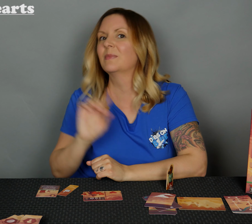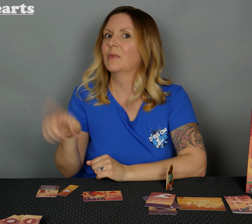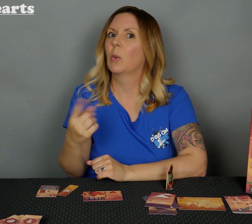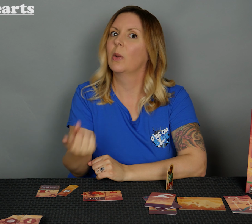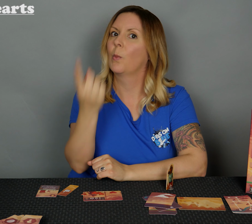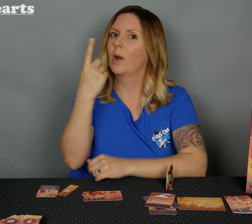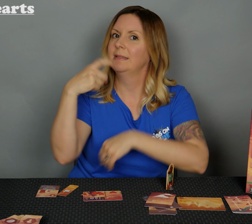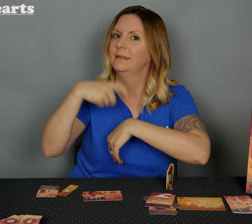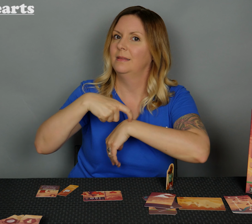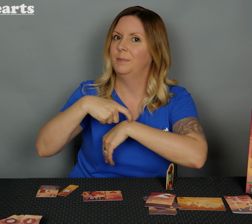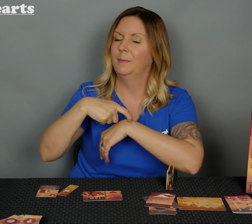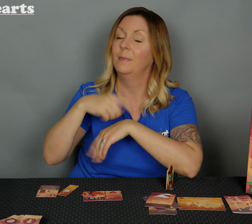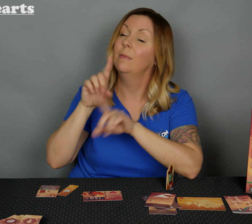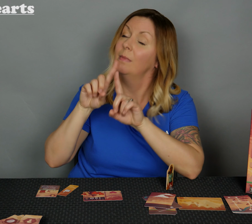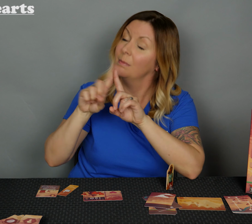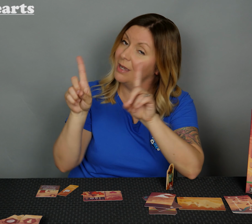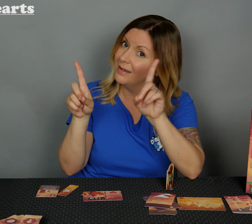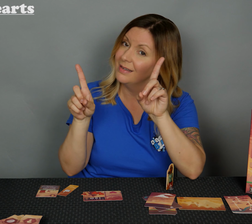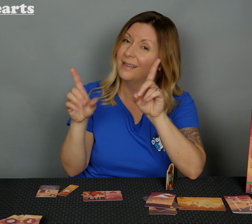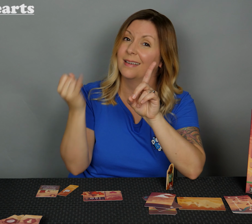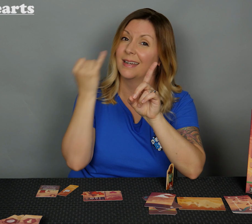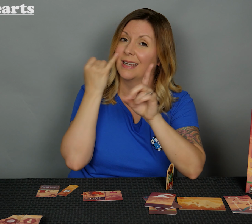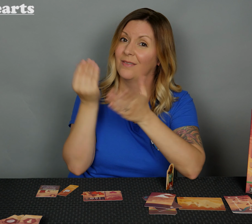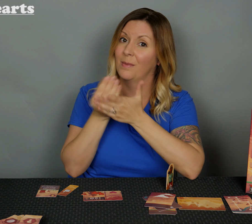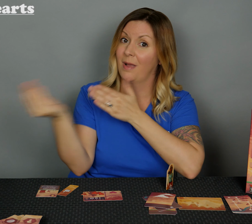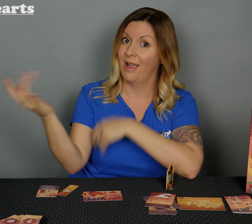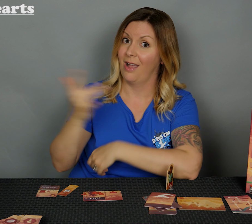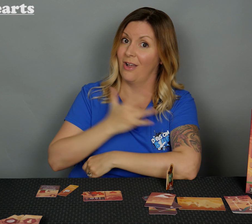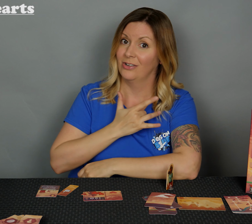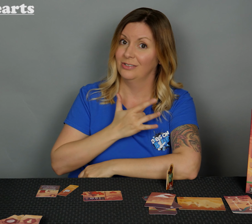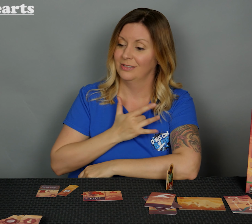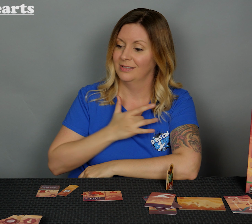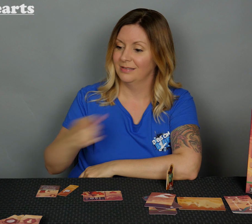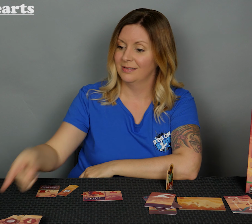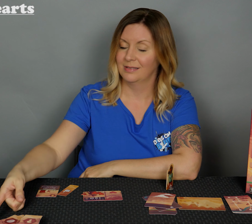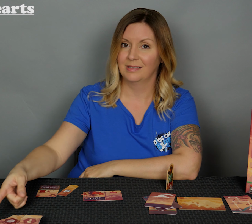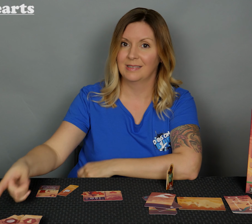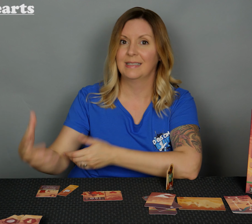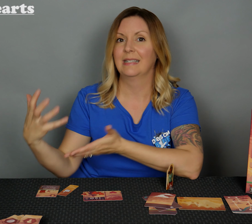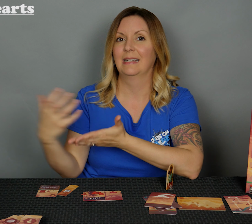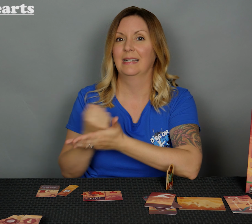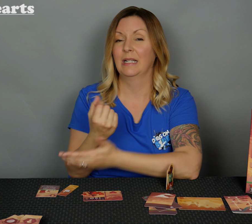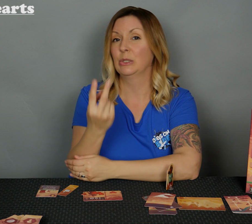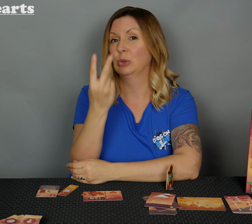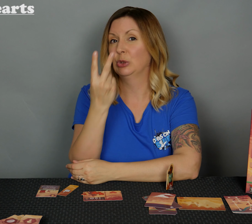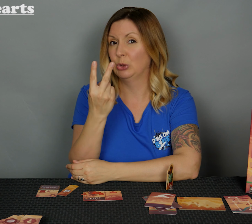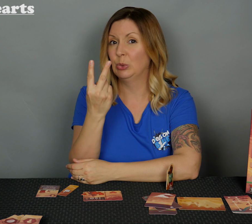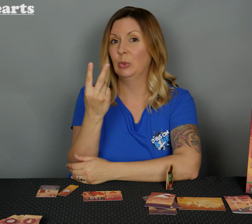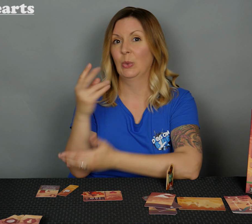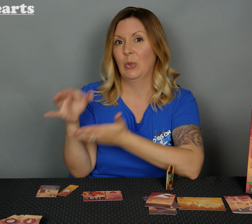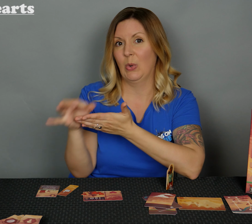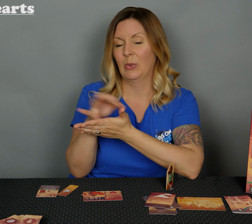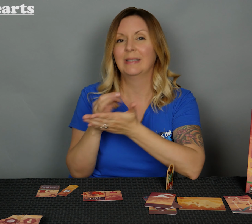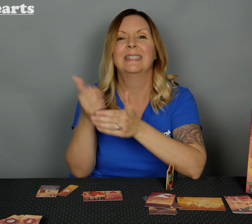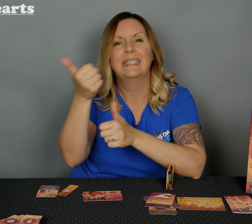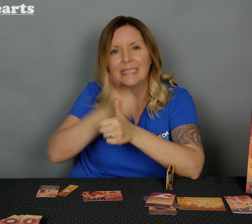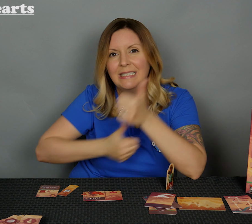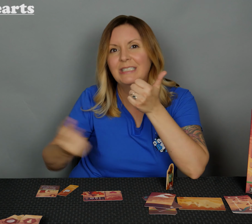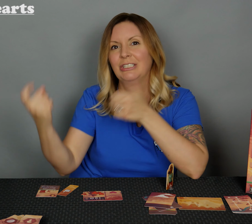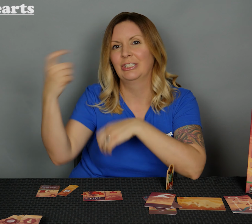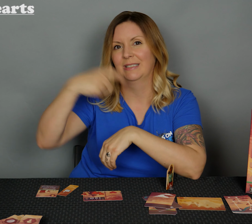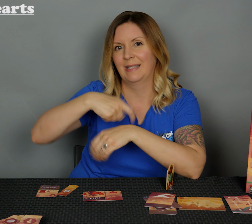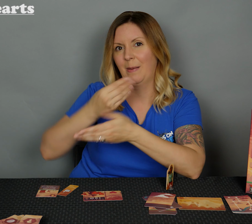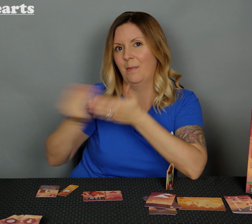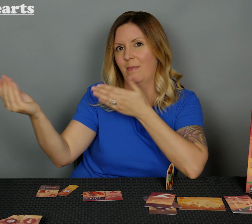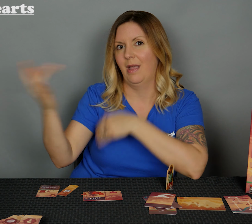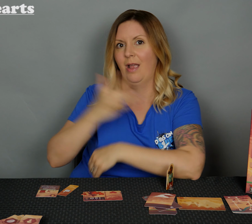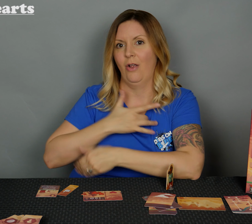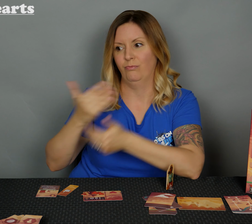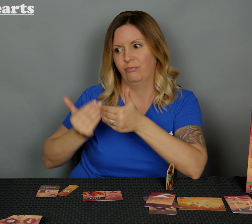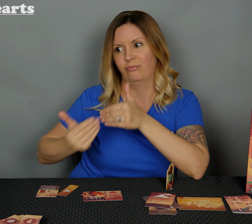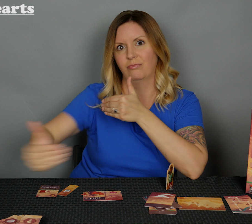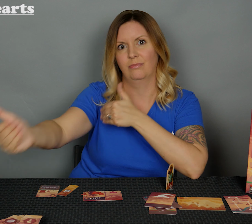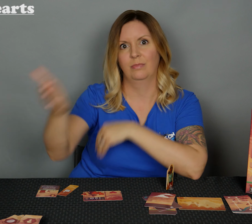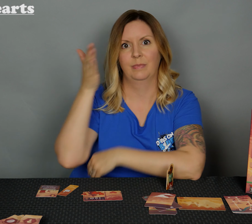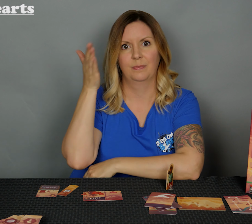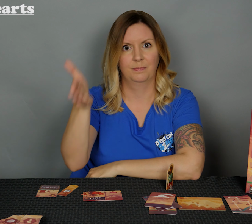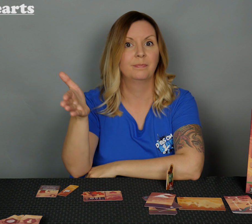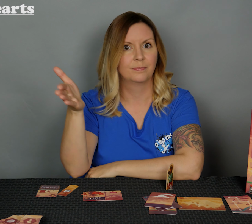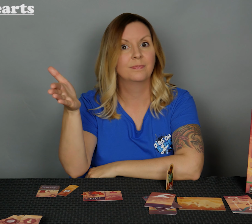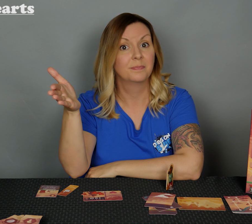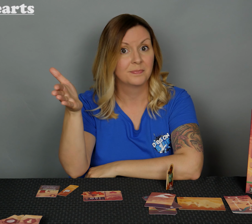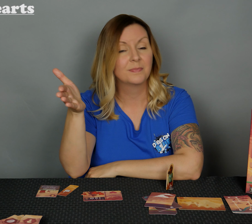But, you earn 2 coins each time you buy a heart from that point on.